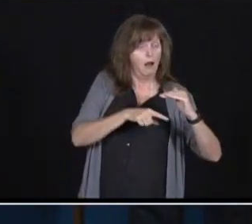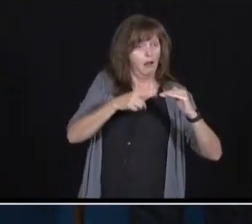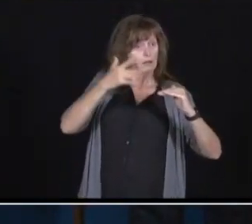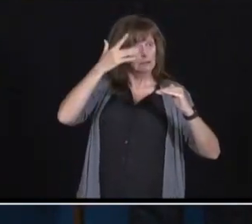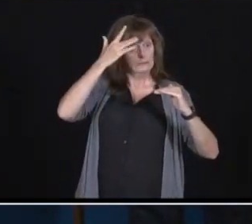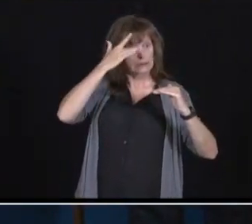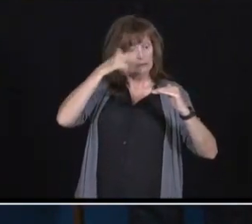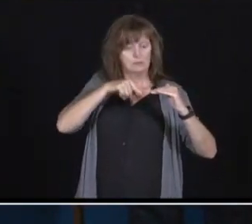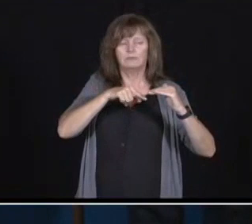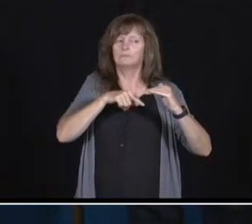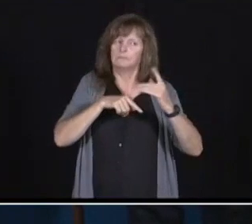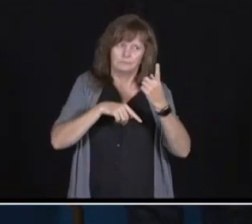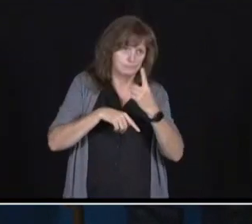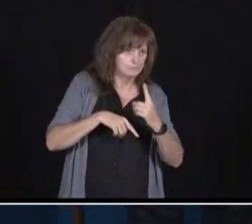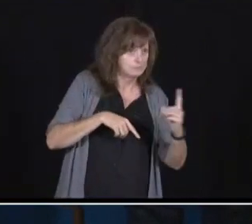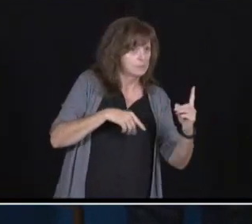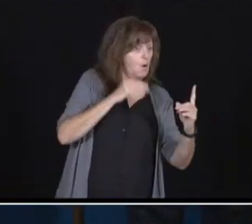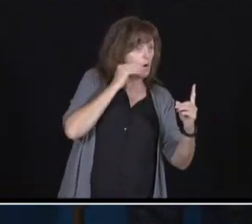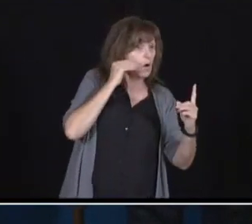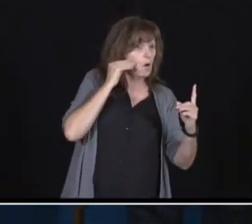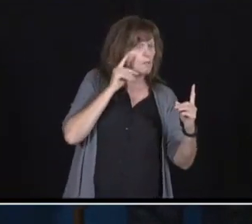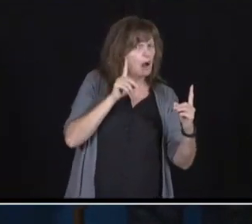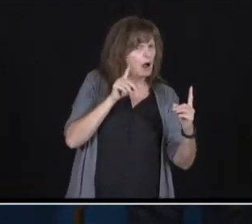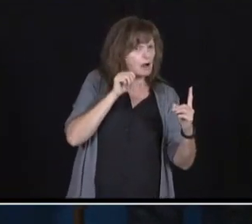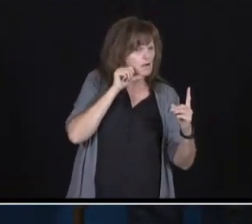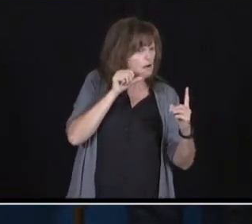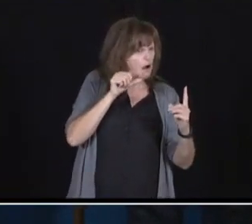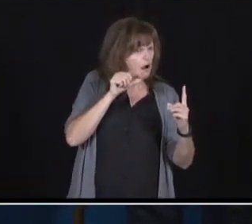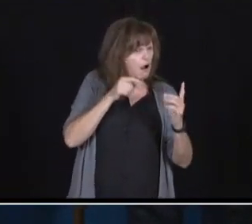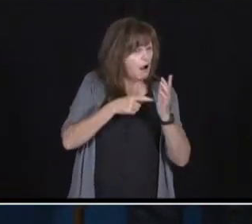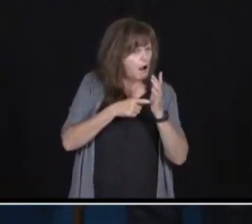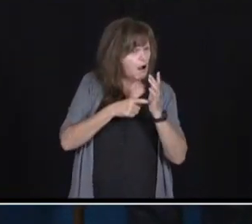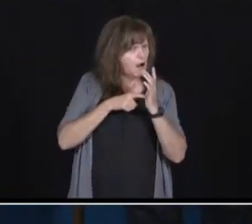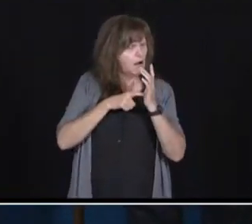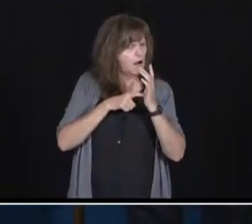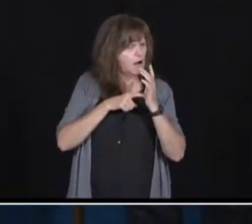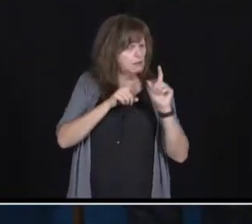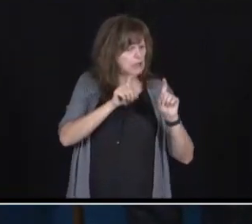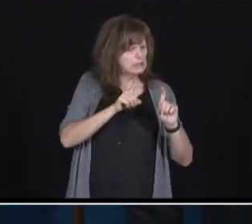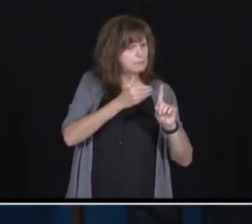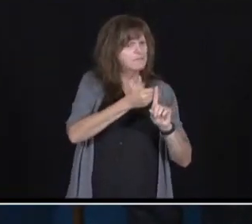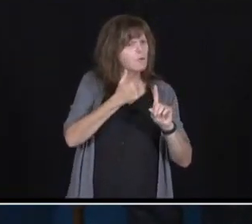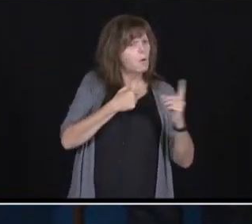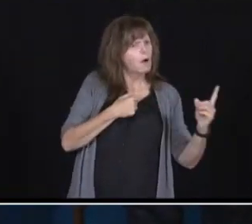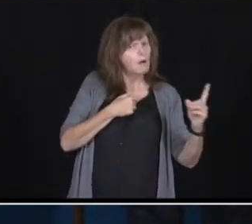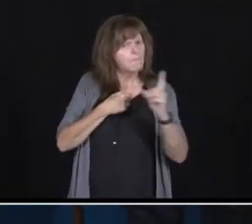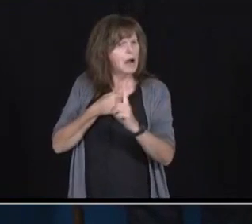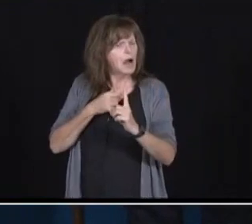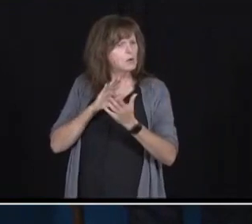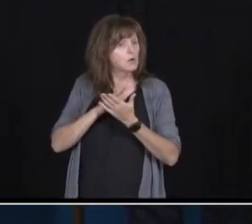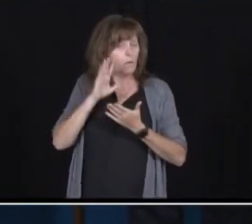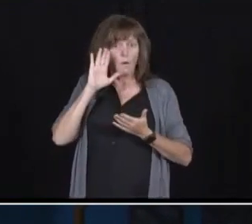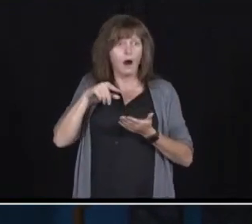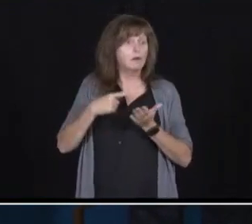the guidance that was put out today-no breaks in schools. It says that children who are showing symptoms of COVID-19 will be sent home.